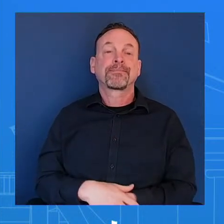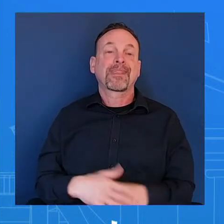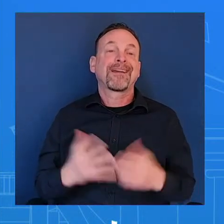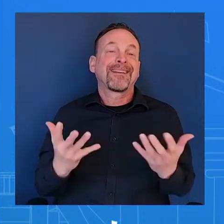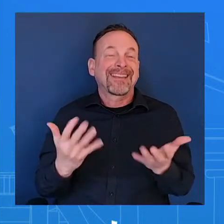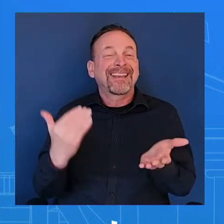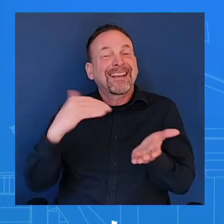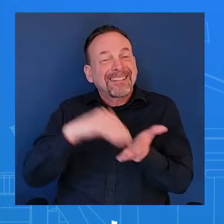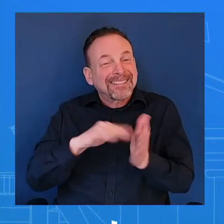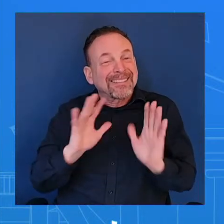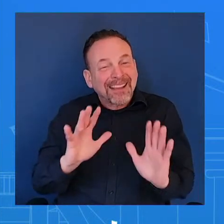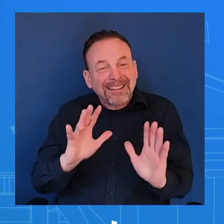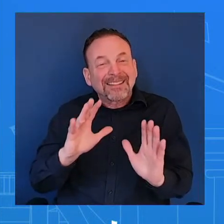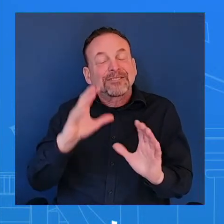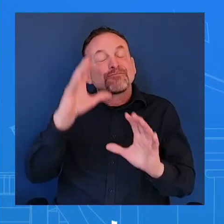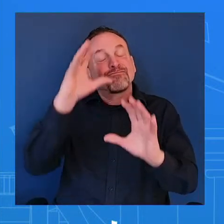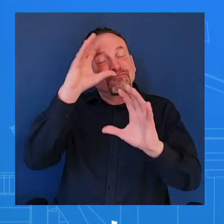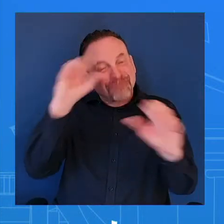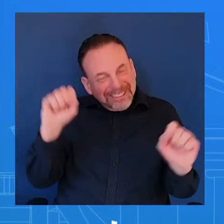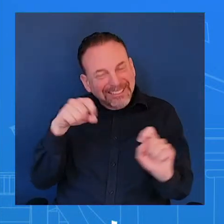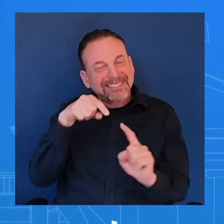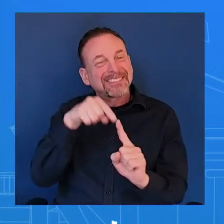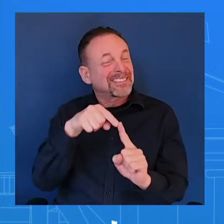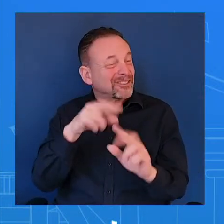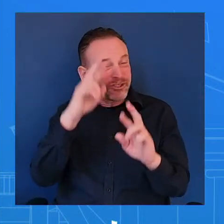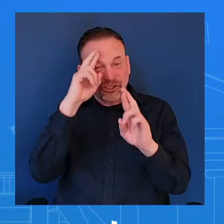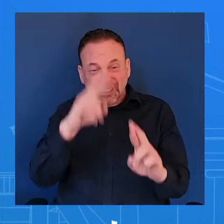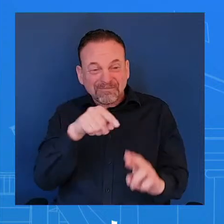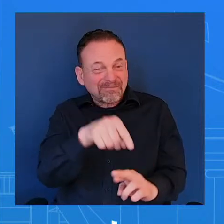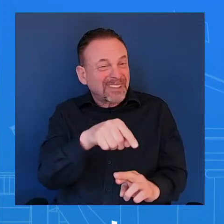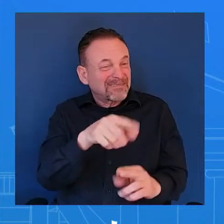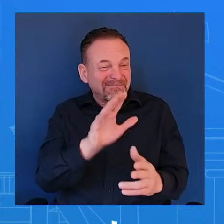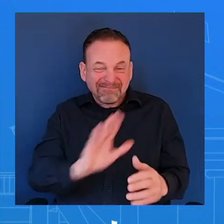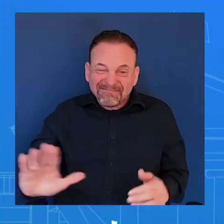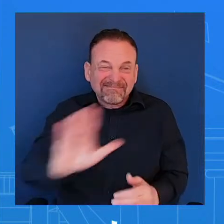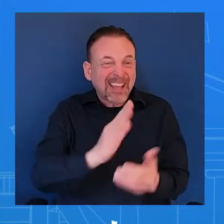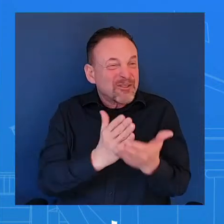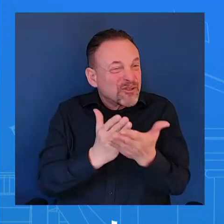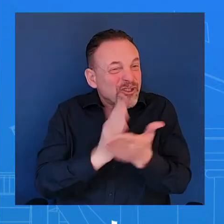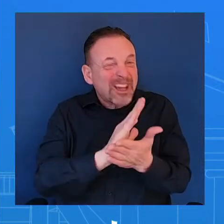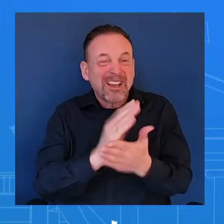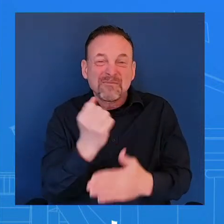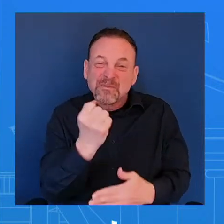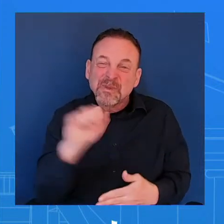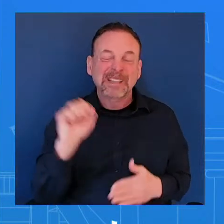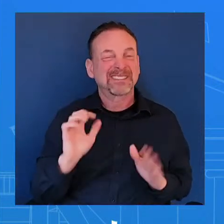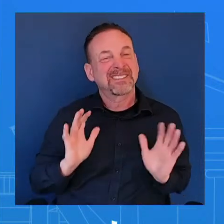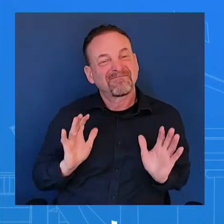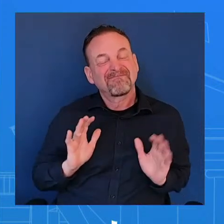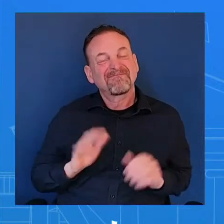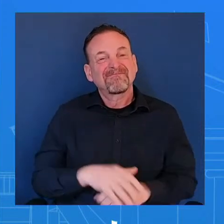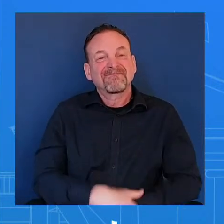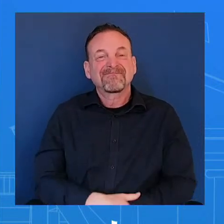He understands that this is a -- a painful moment for -- for many Americans across the country.